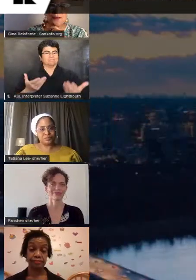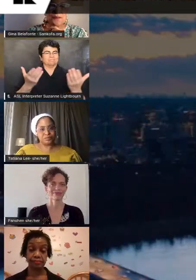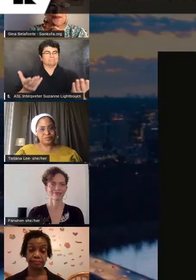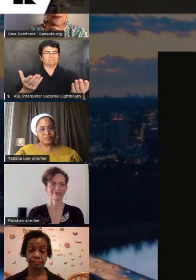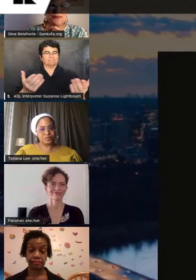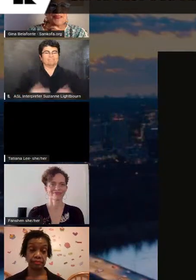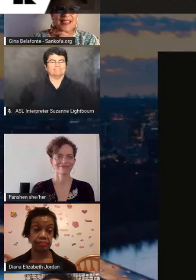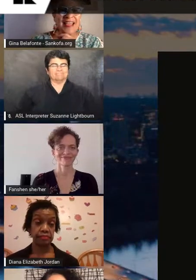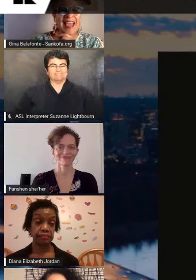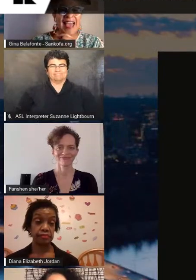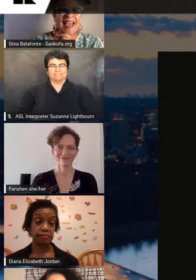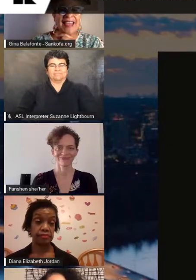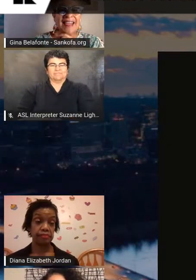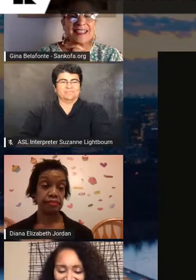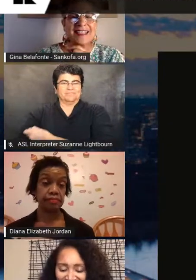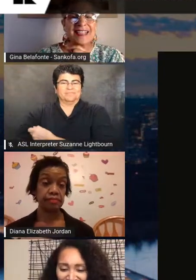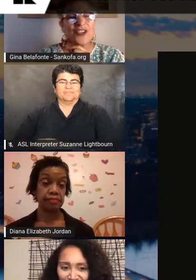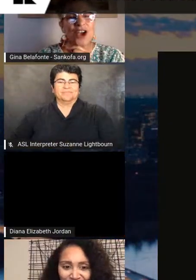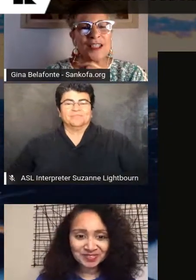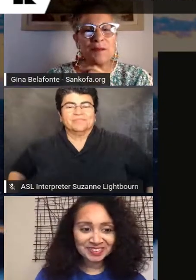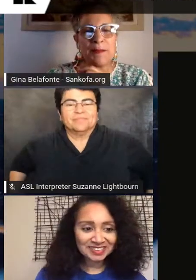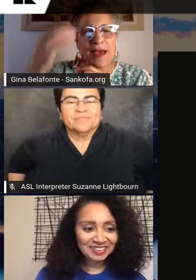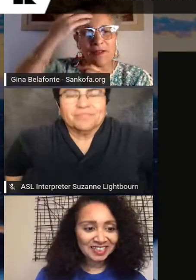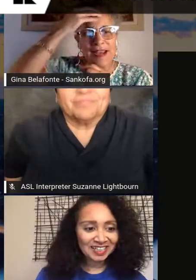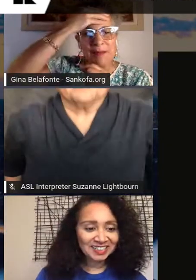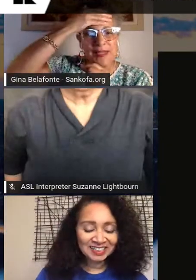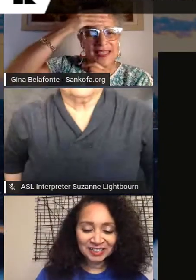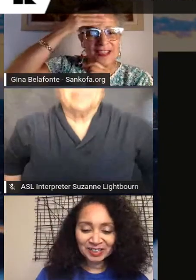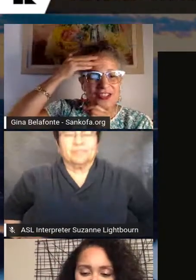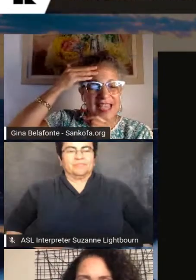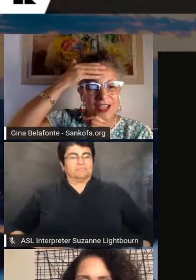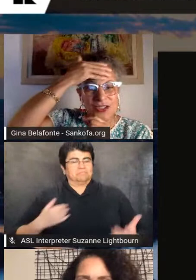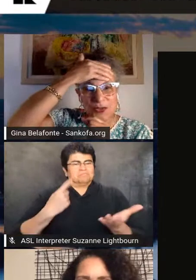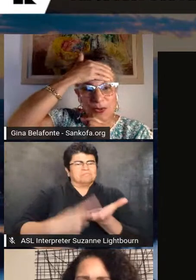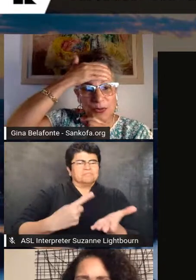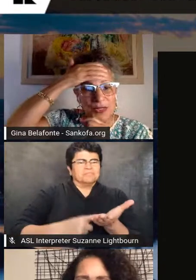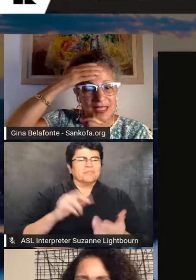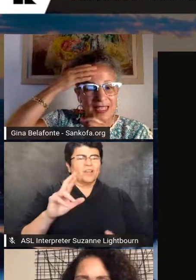and let's talk a little bit about it, Rene, please take us through.